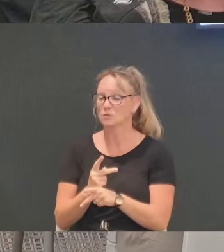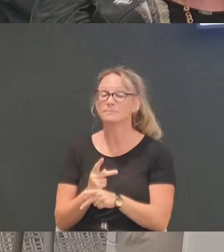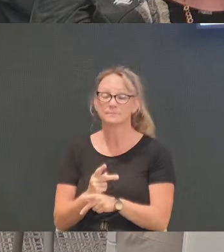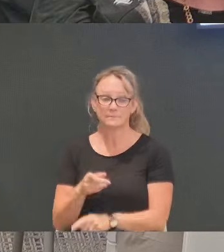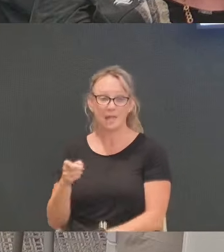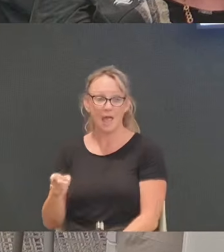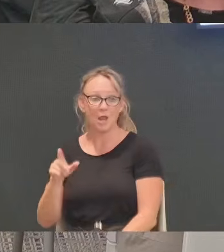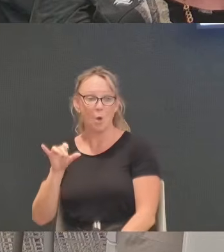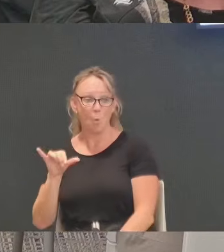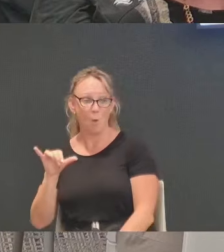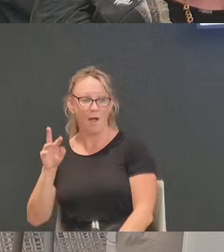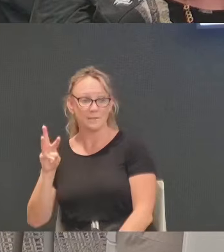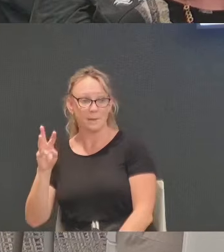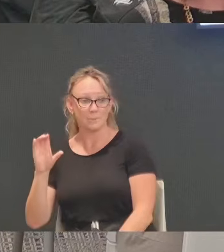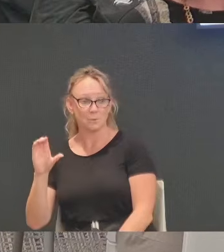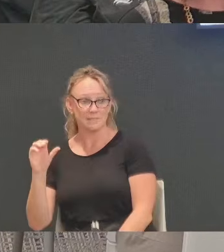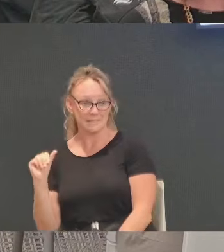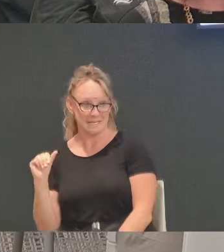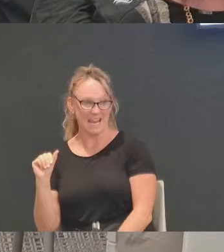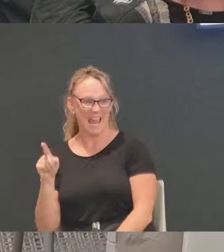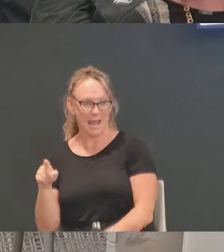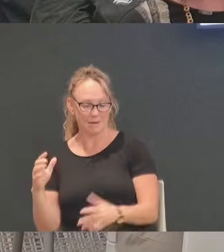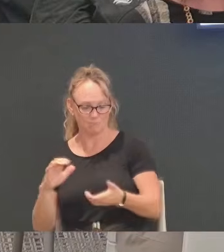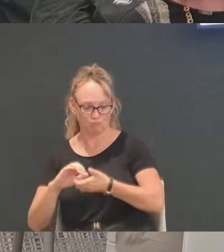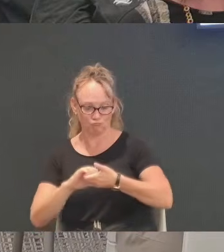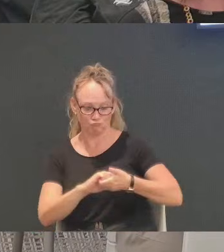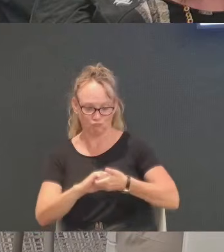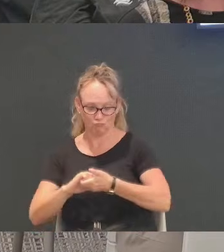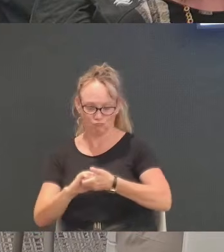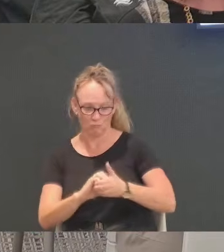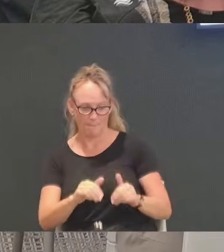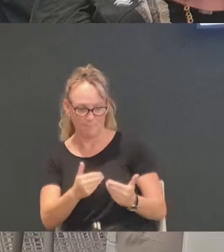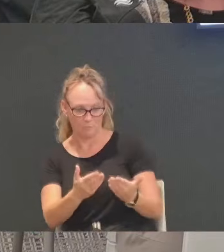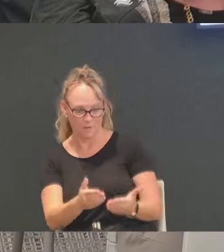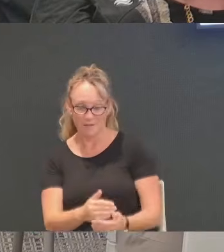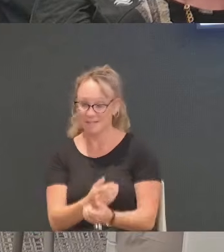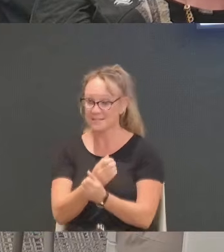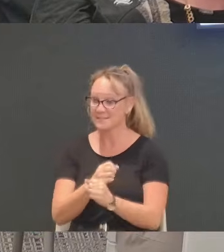Hamilton County Job and Family Services. Safe Care is an evidence-based in-home